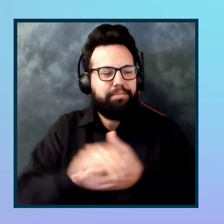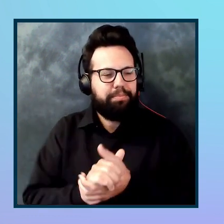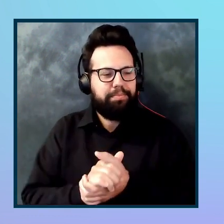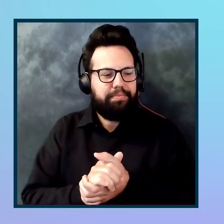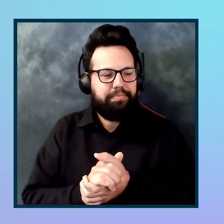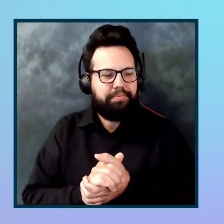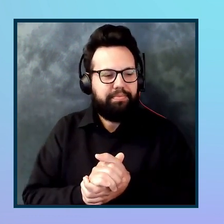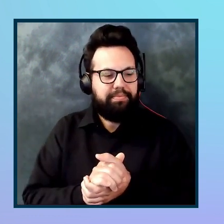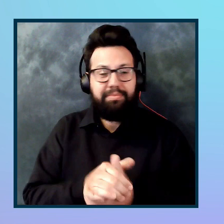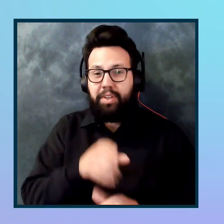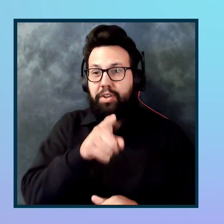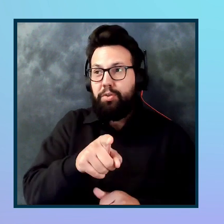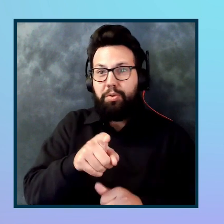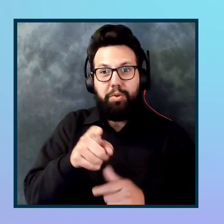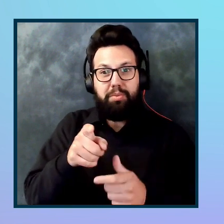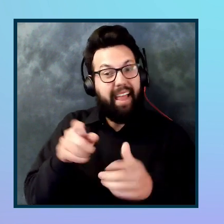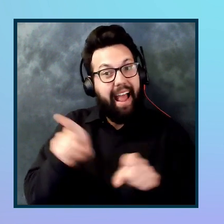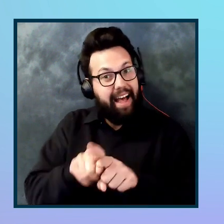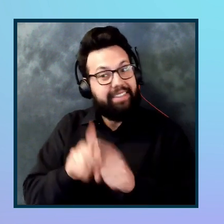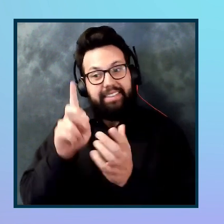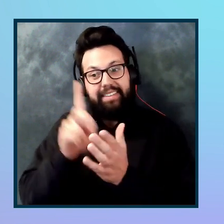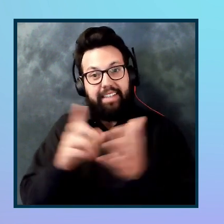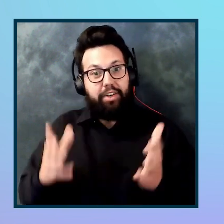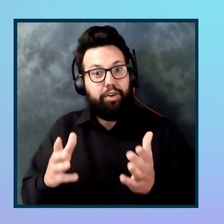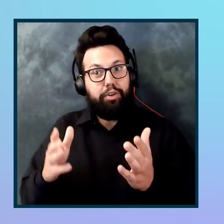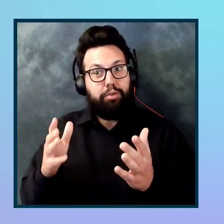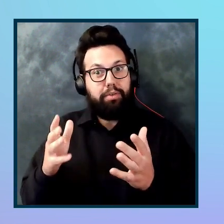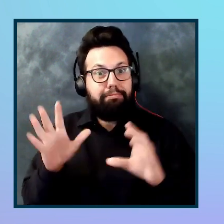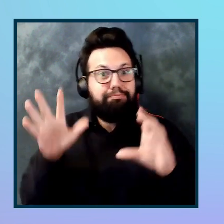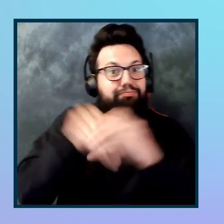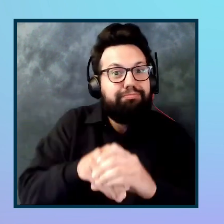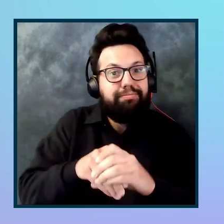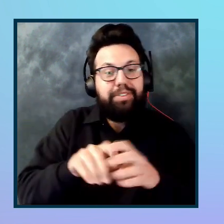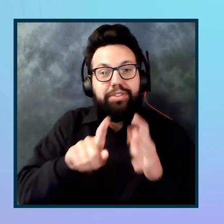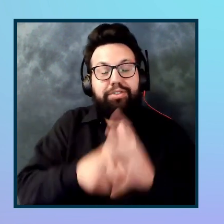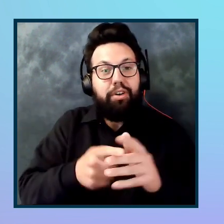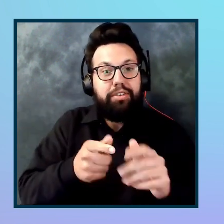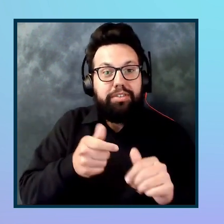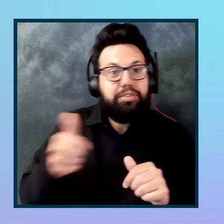kick it off yourself, as a designer, by leaning on practices that designers often lean on